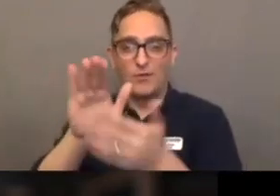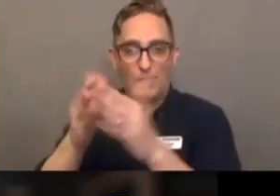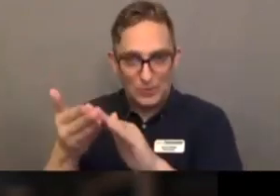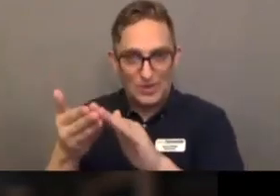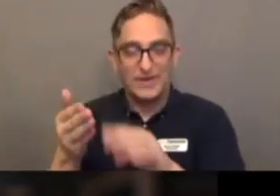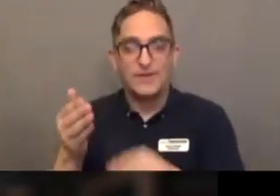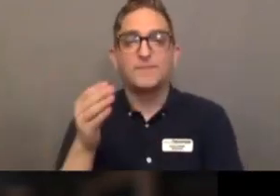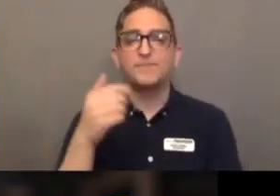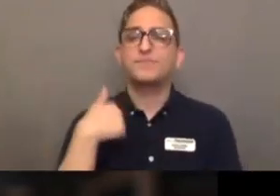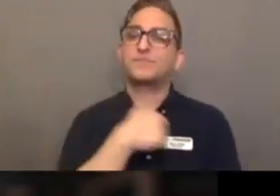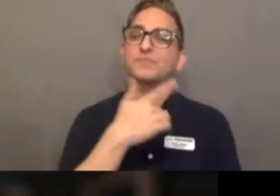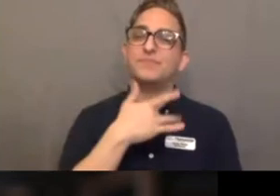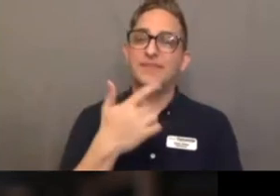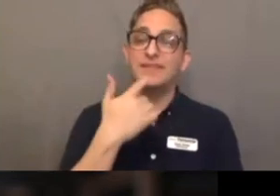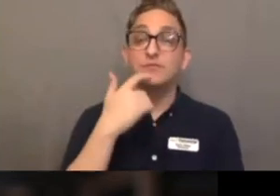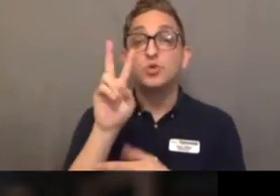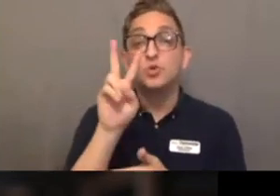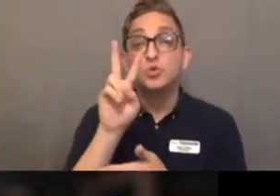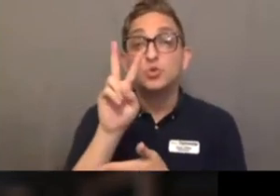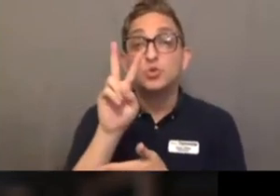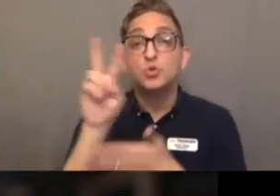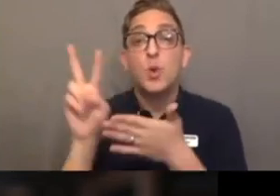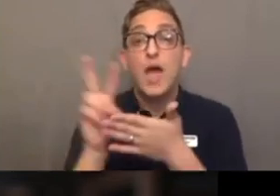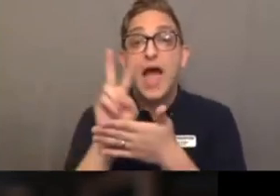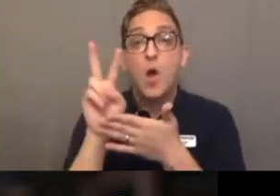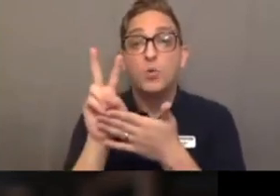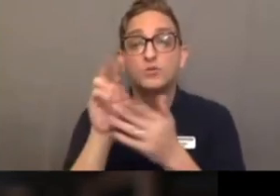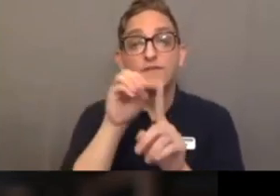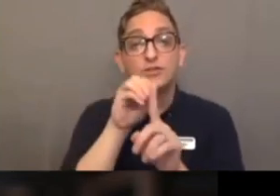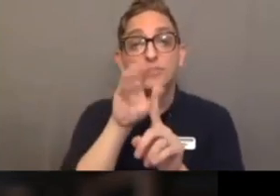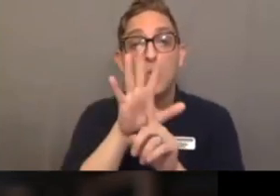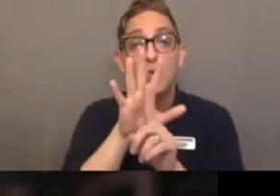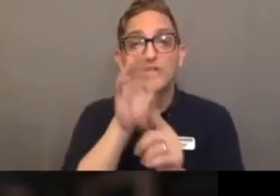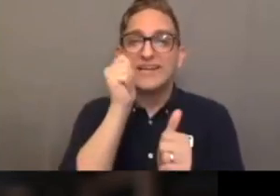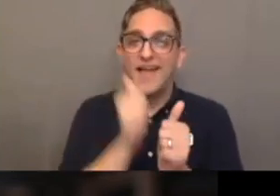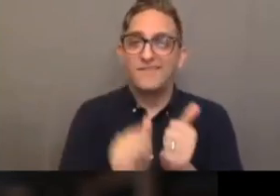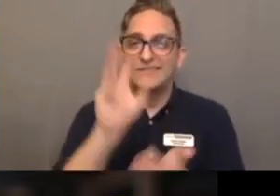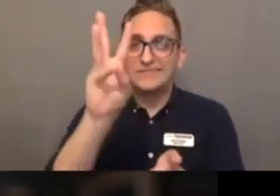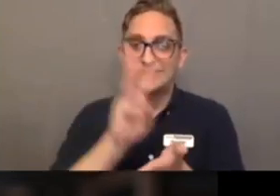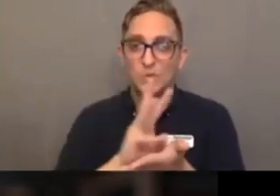Two hours of exposure every six weeks. So in the last six weeks if you have a Dev who